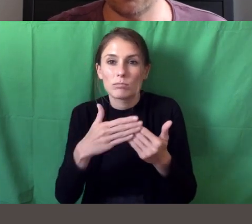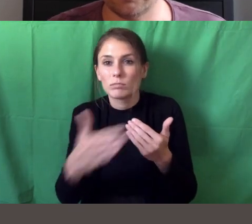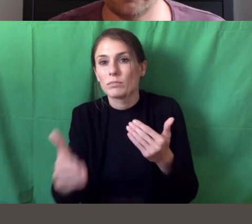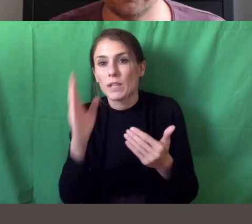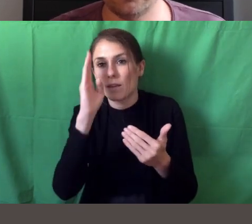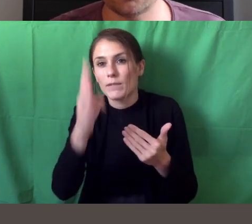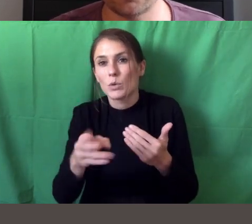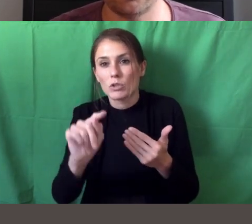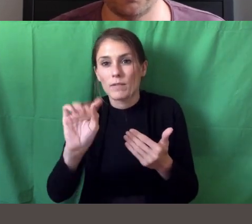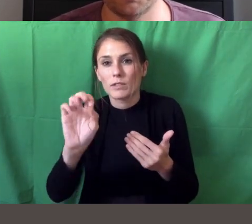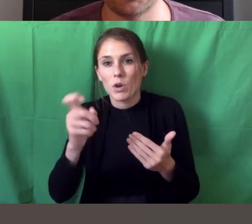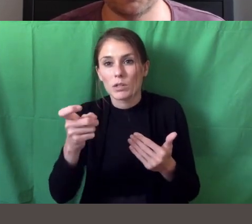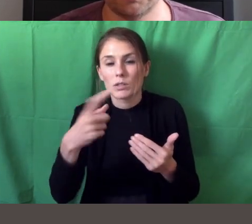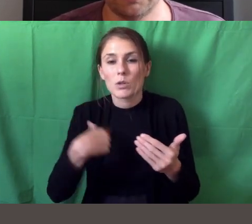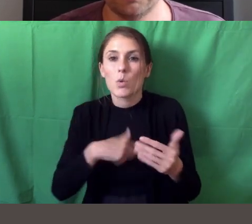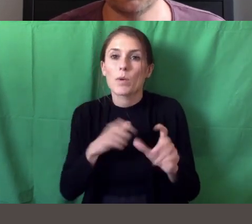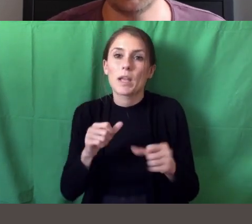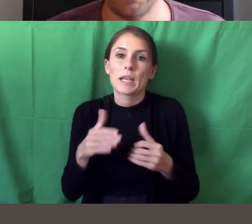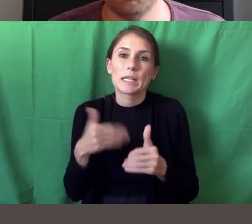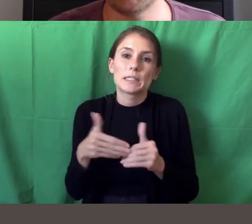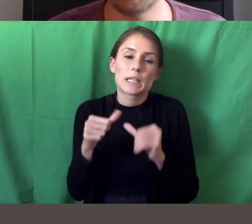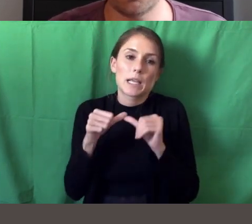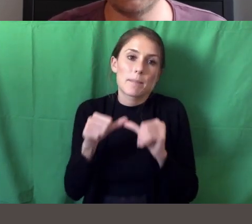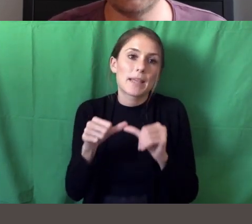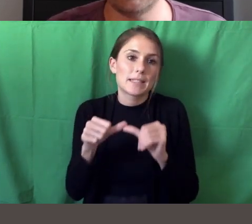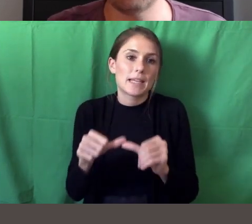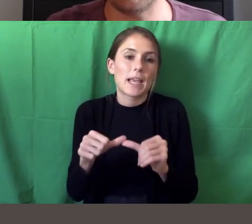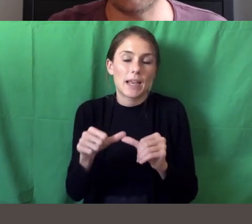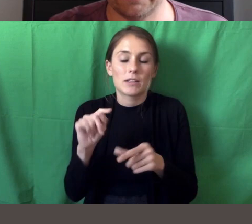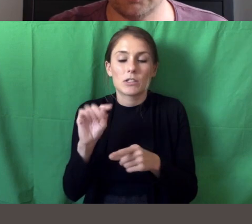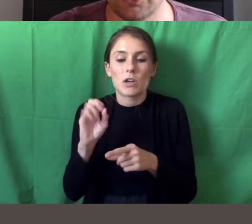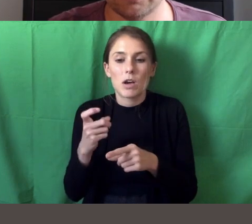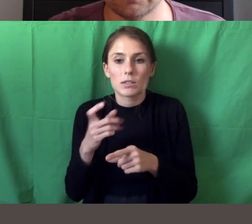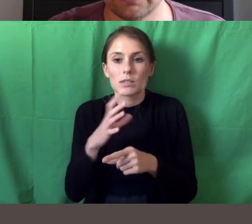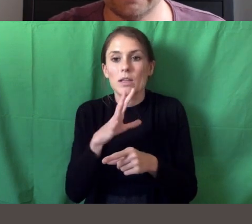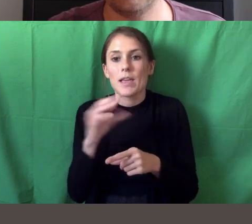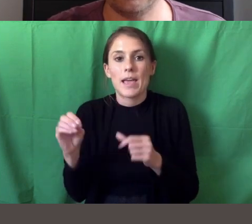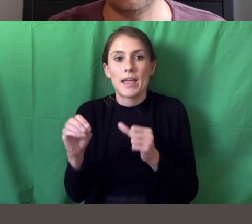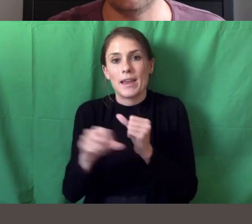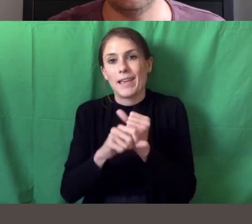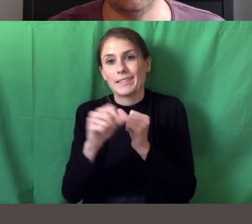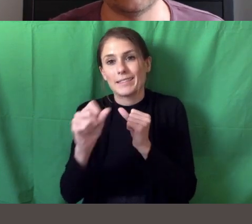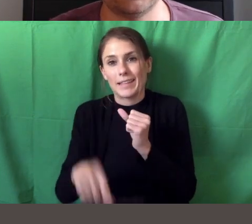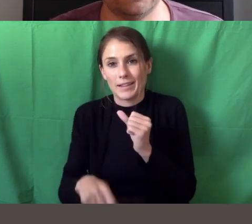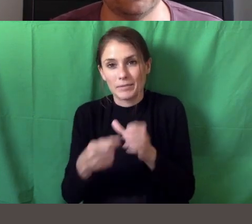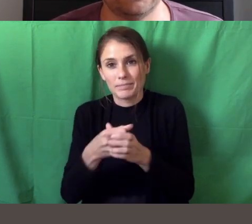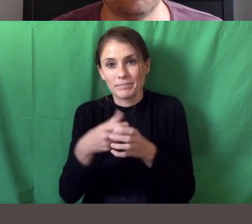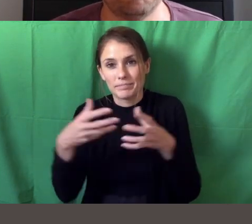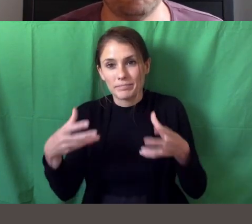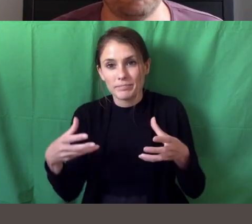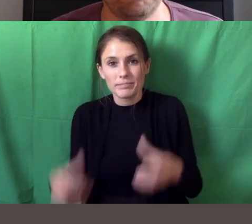implement whatever is necessary for the future of tox. So, we are able to more easily maintain tox